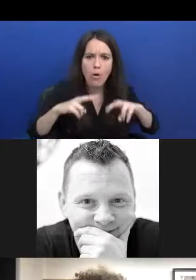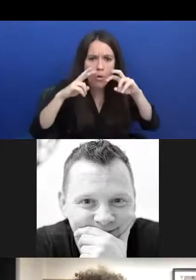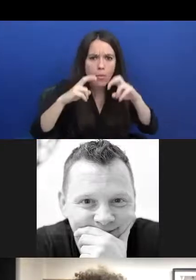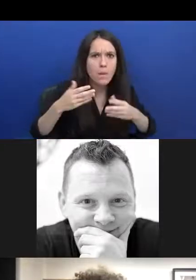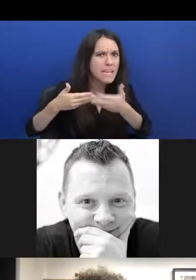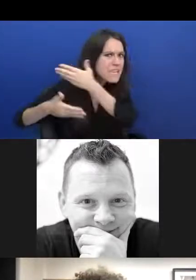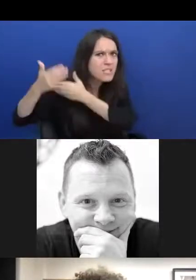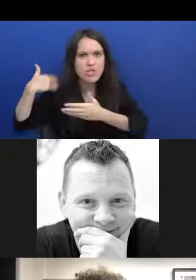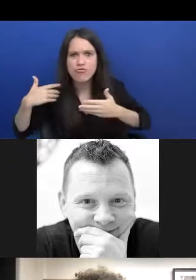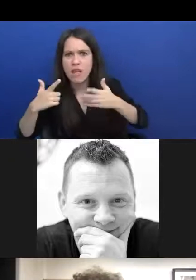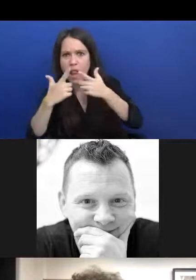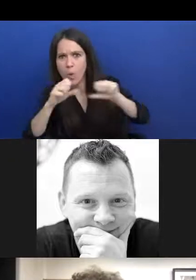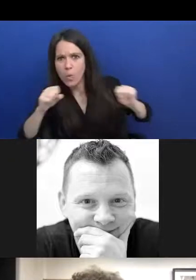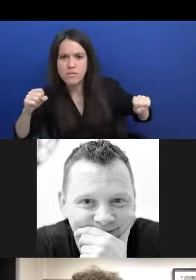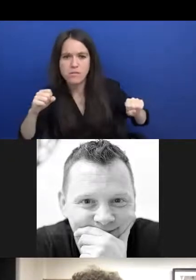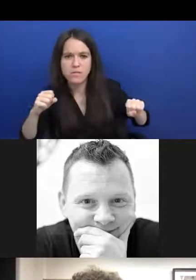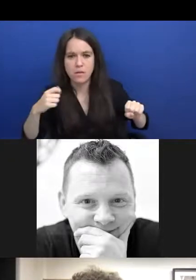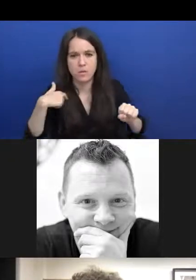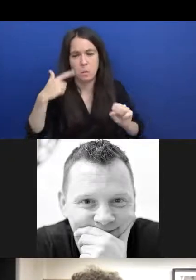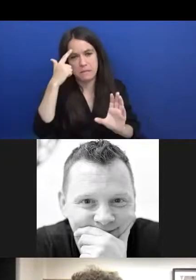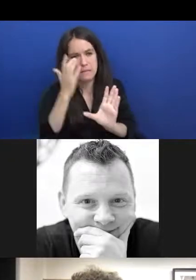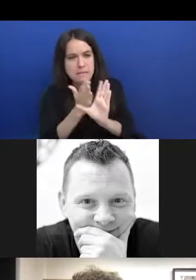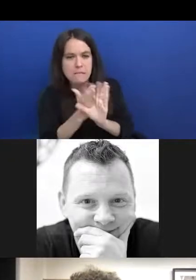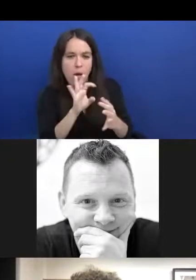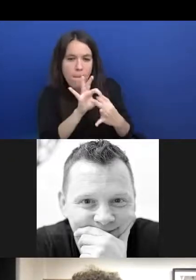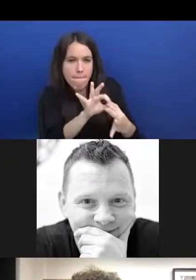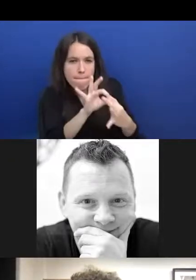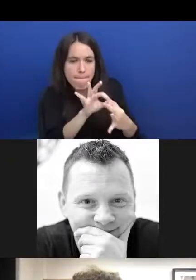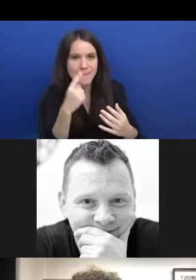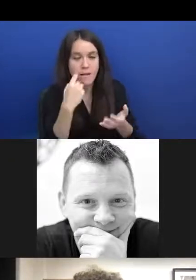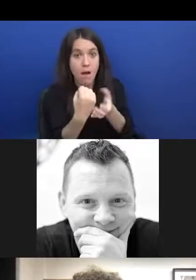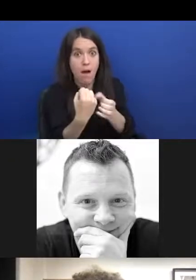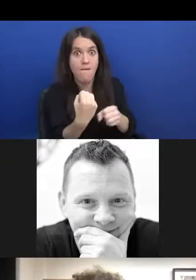I’m working with psycholinguist Evan Kidd he's advising me on designing experiments